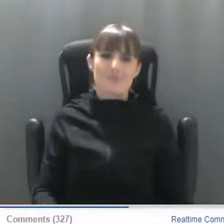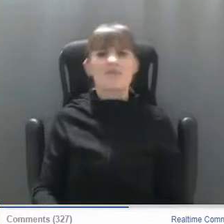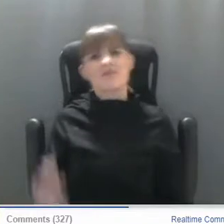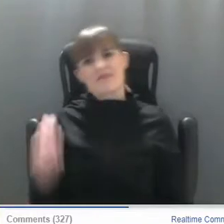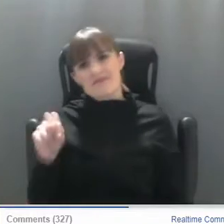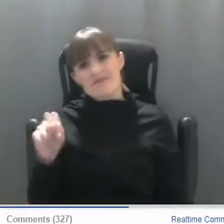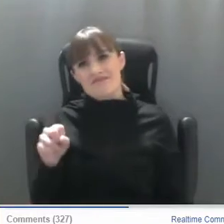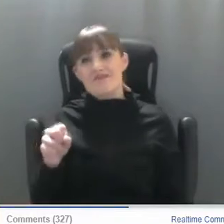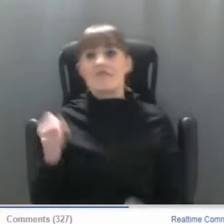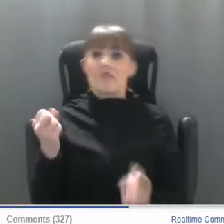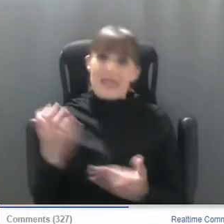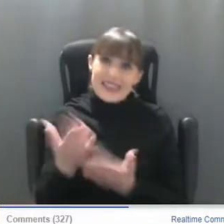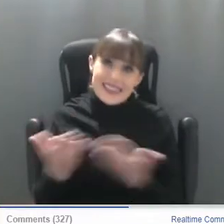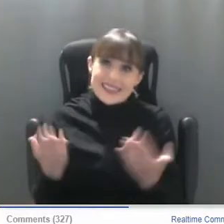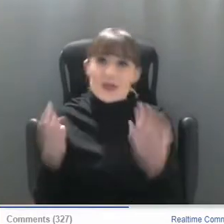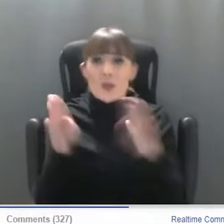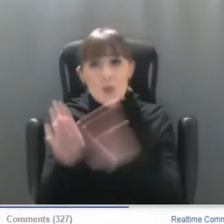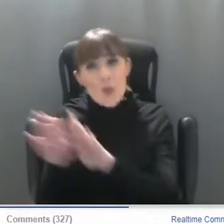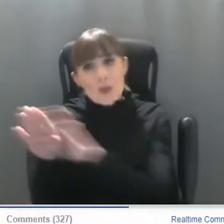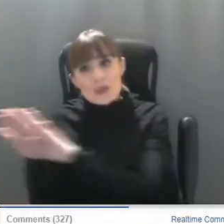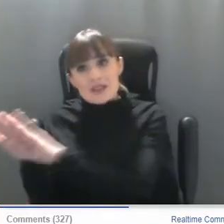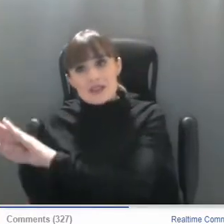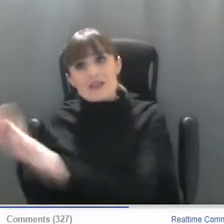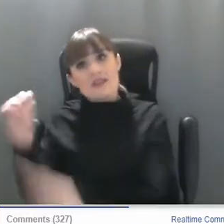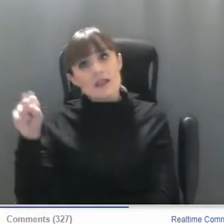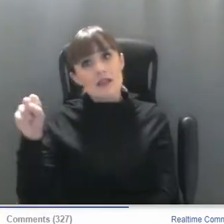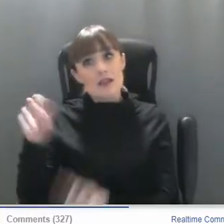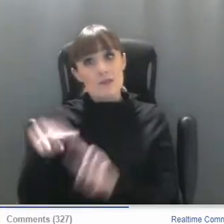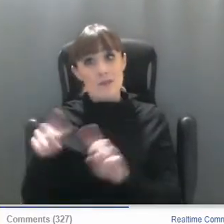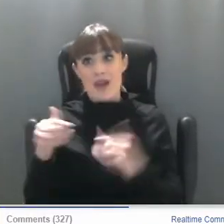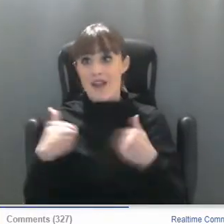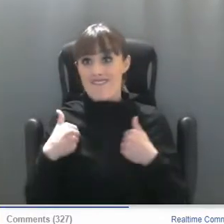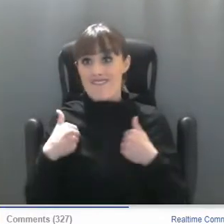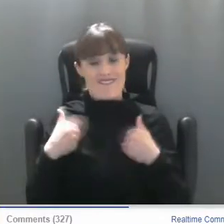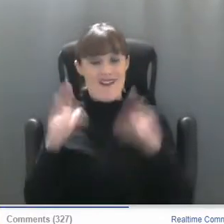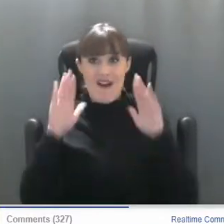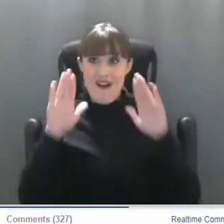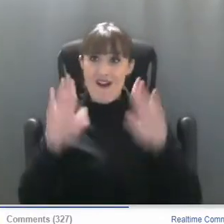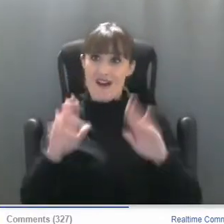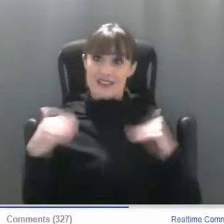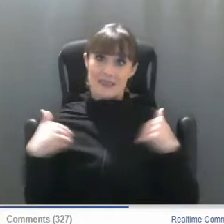have awesome animals you could see. We still have a lot of them and we need the support!